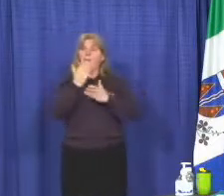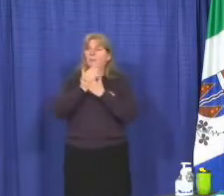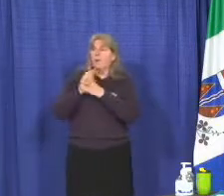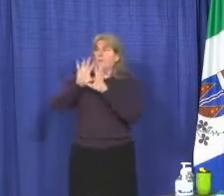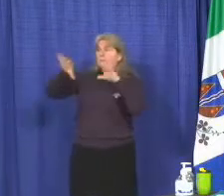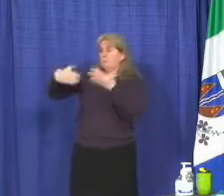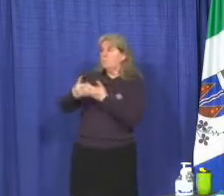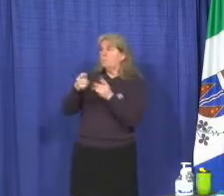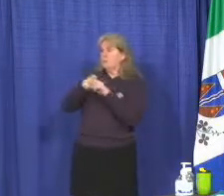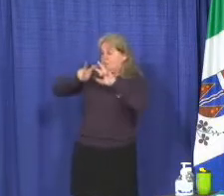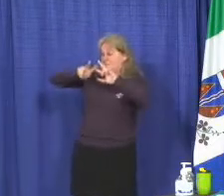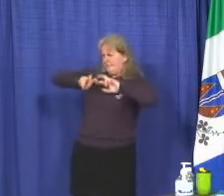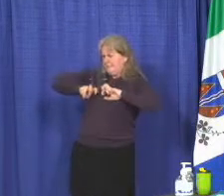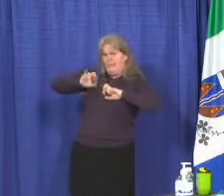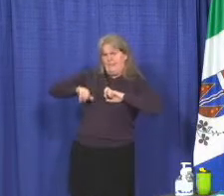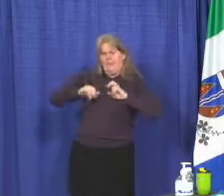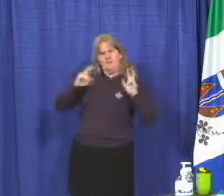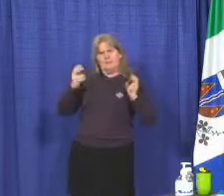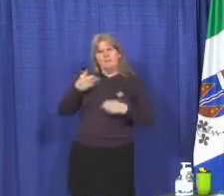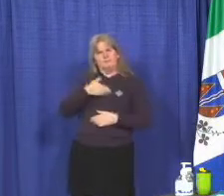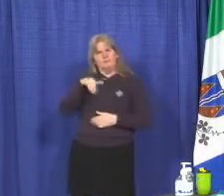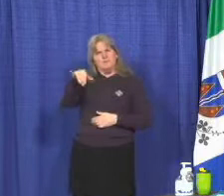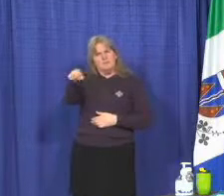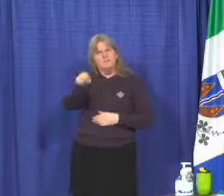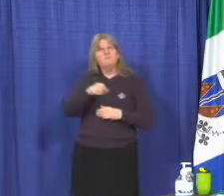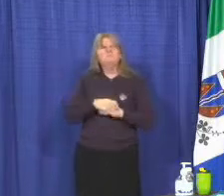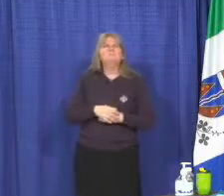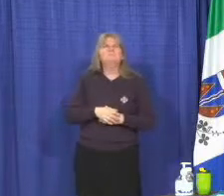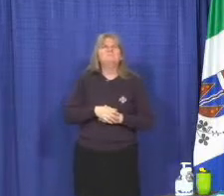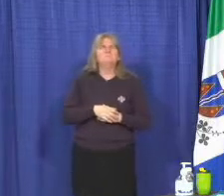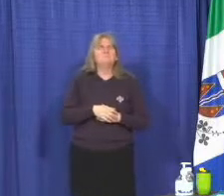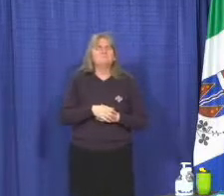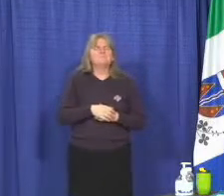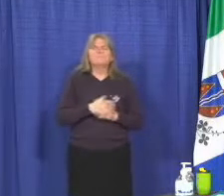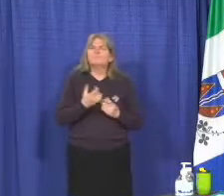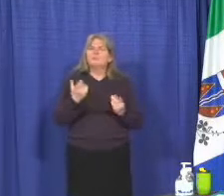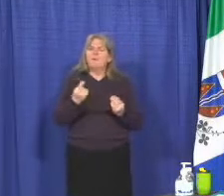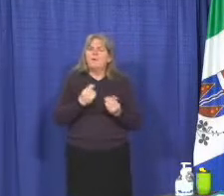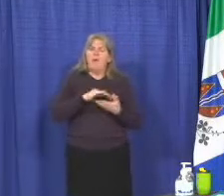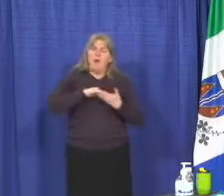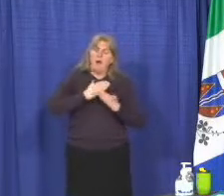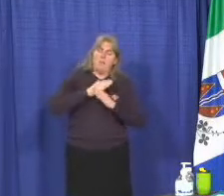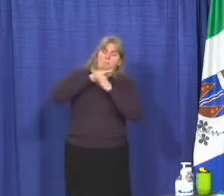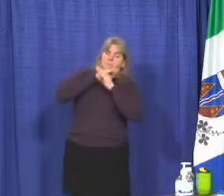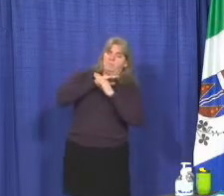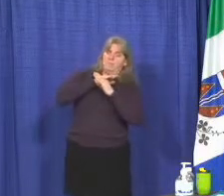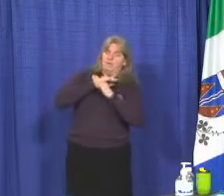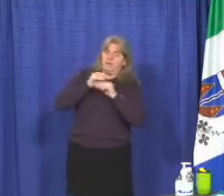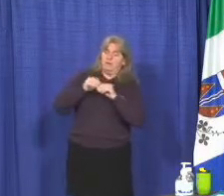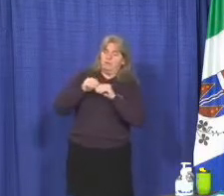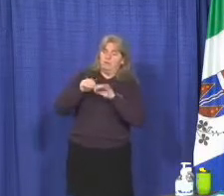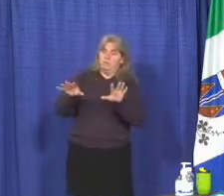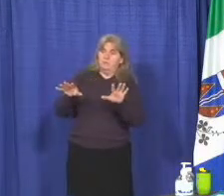how this might work. First end Beth Mairs does the best method is to prevent